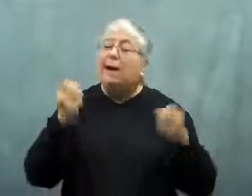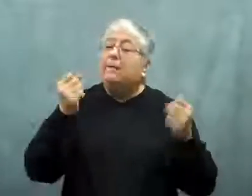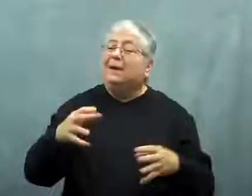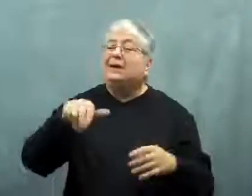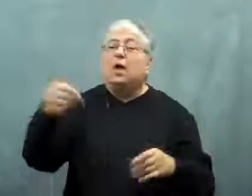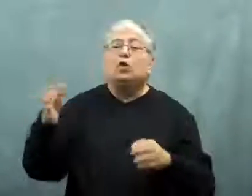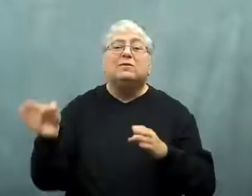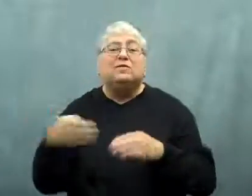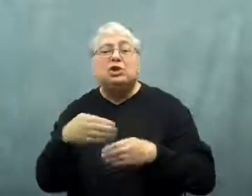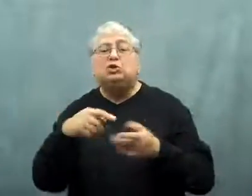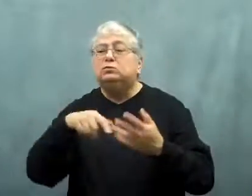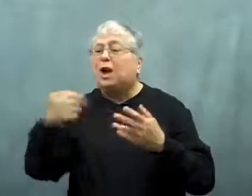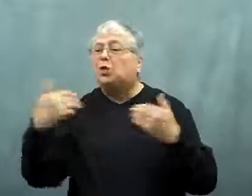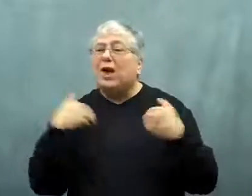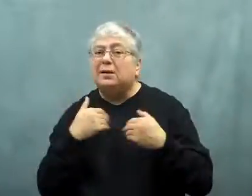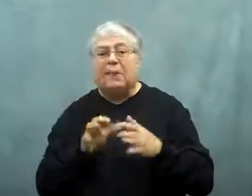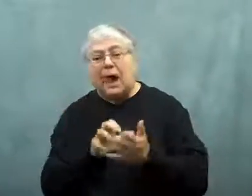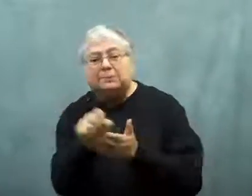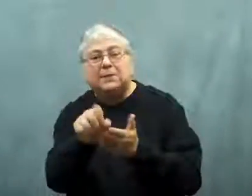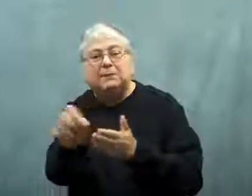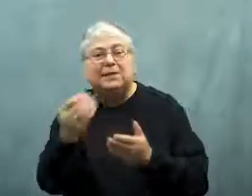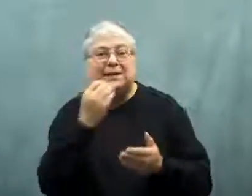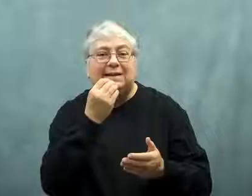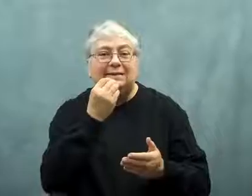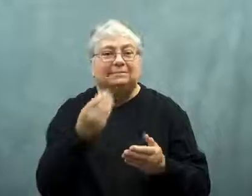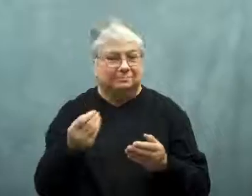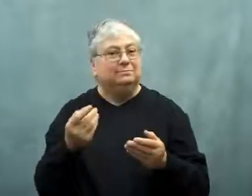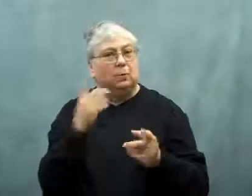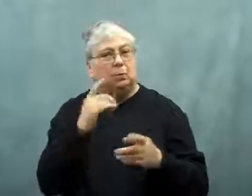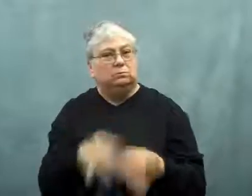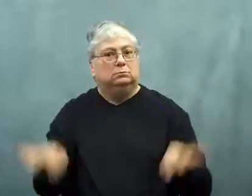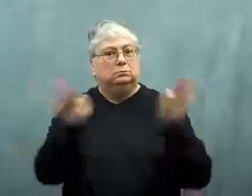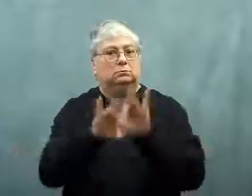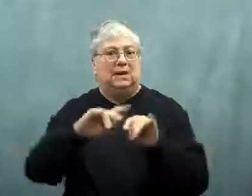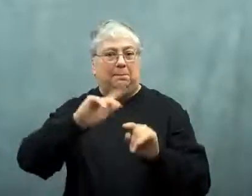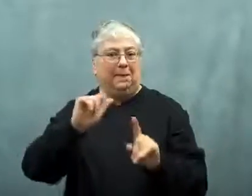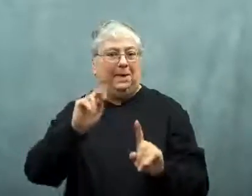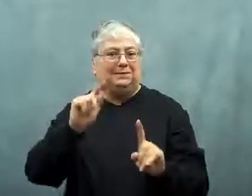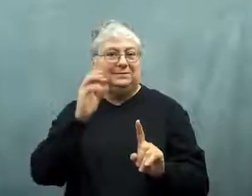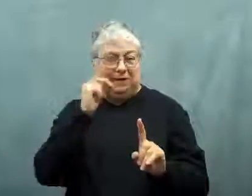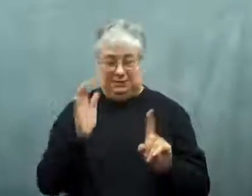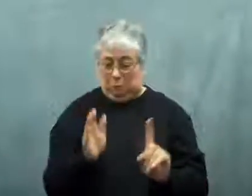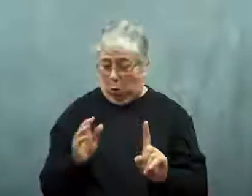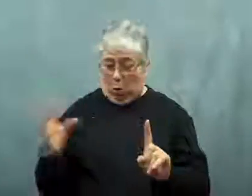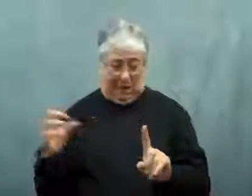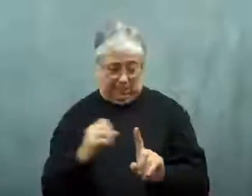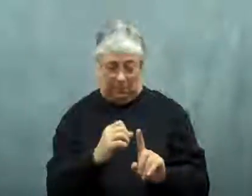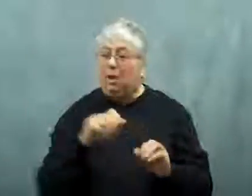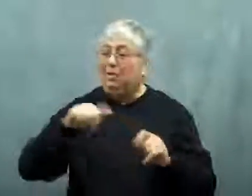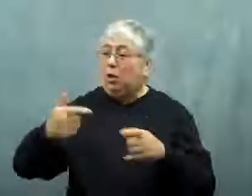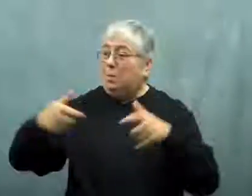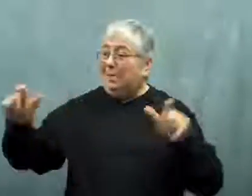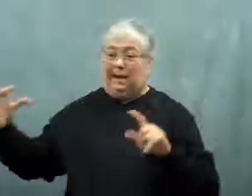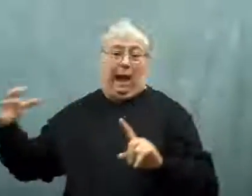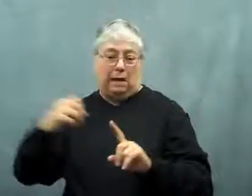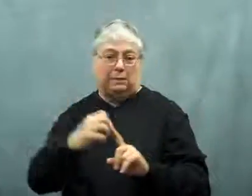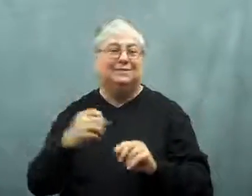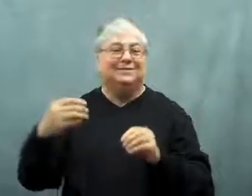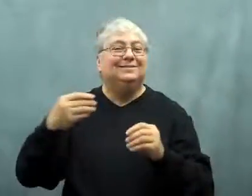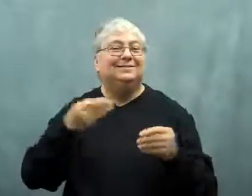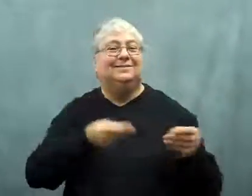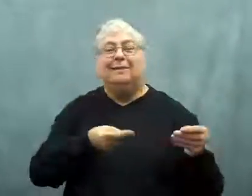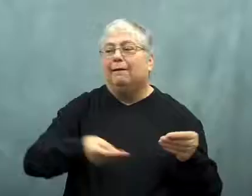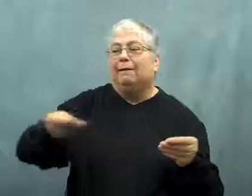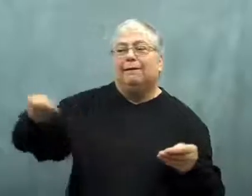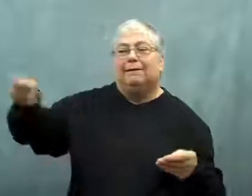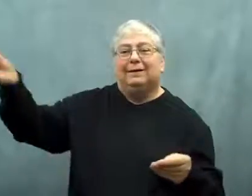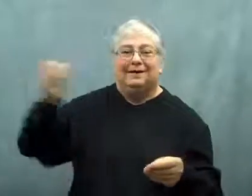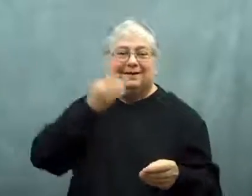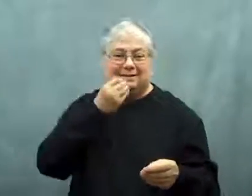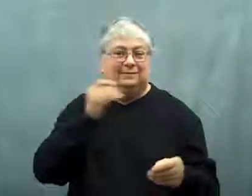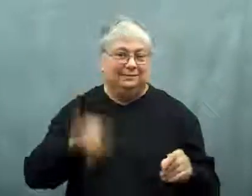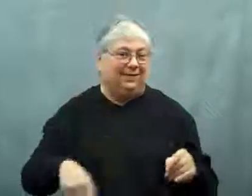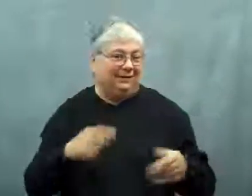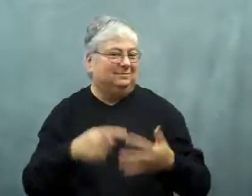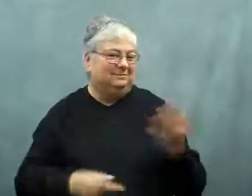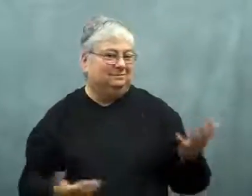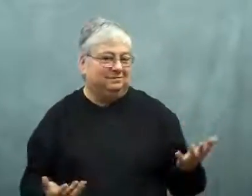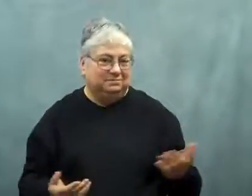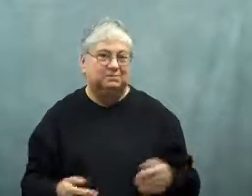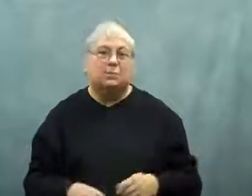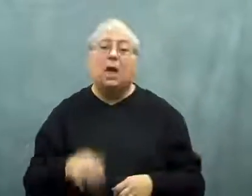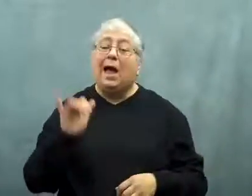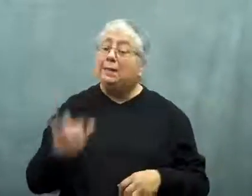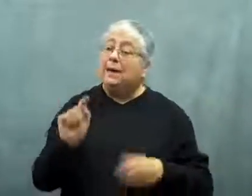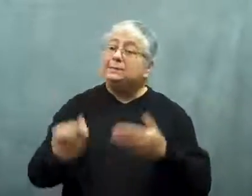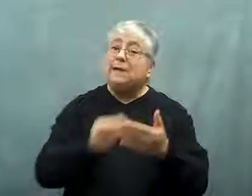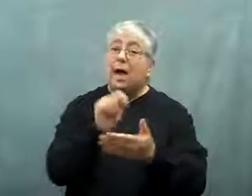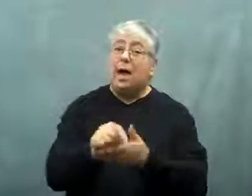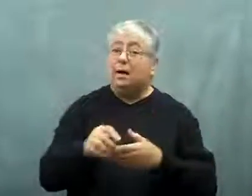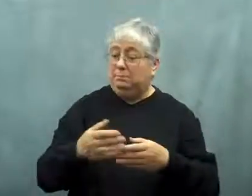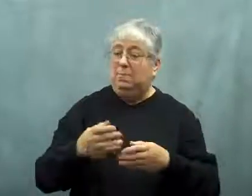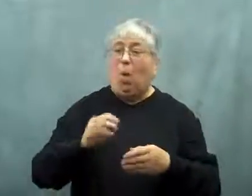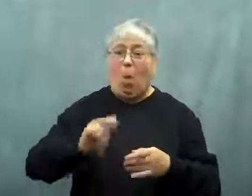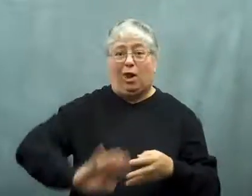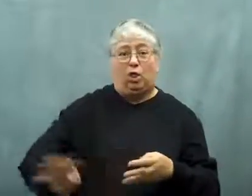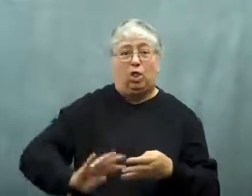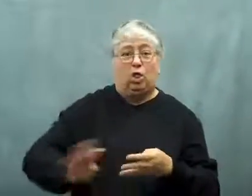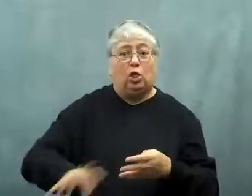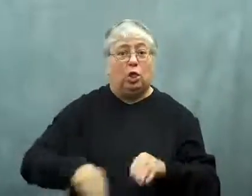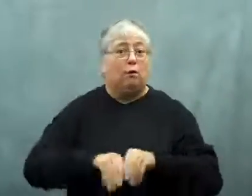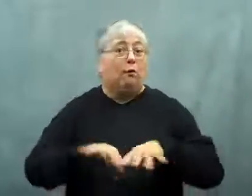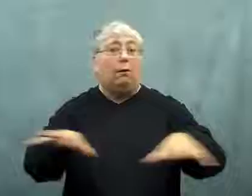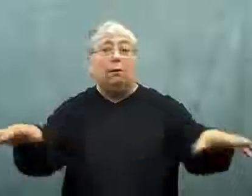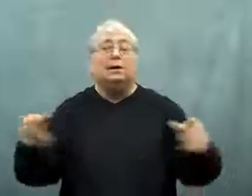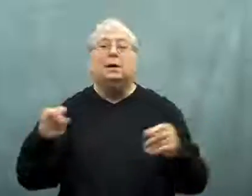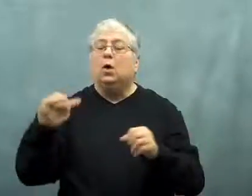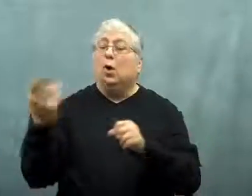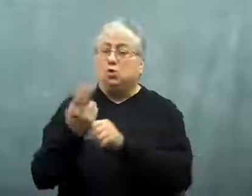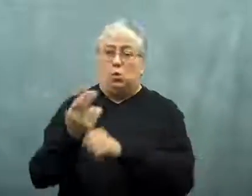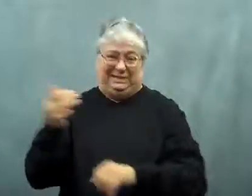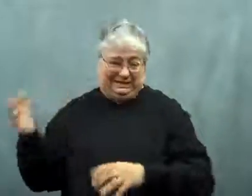Plankton are an important source of food in the oceanic food chain.